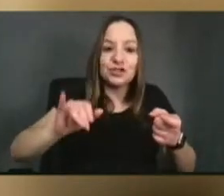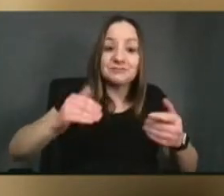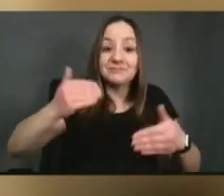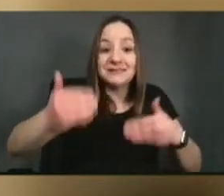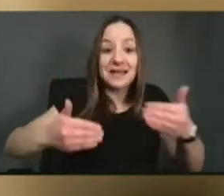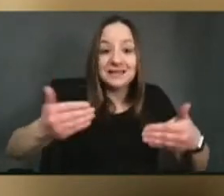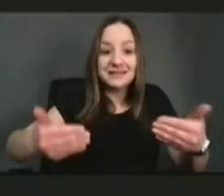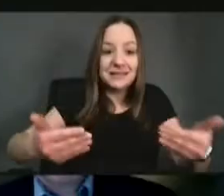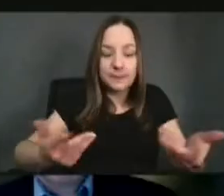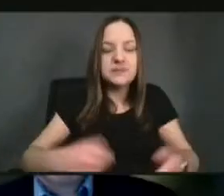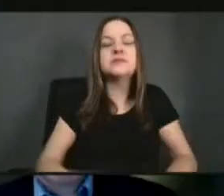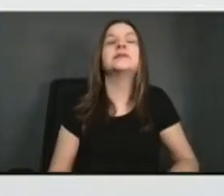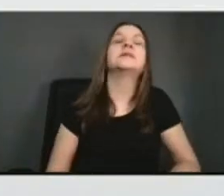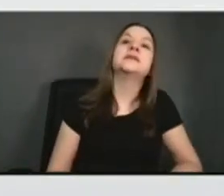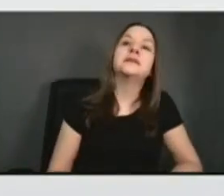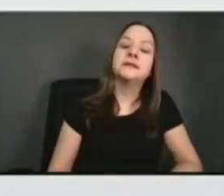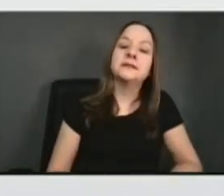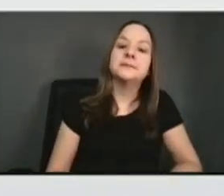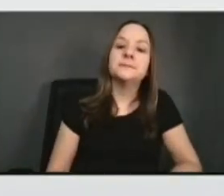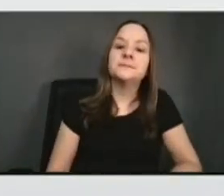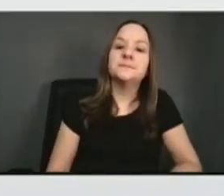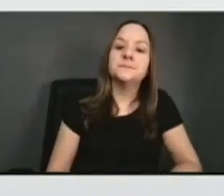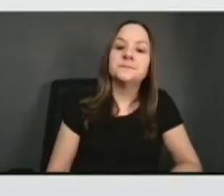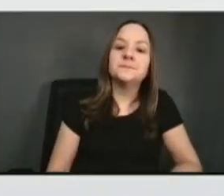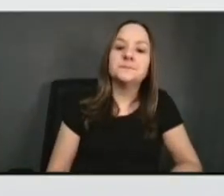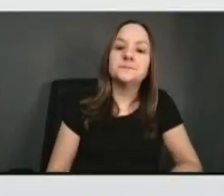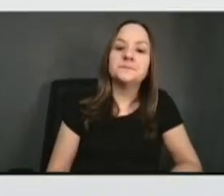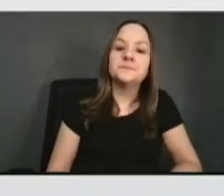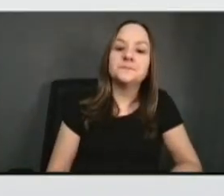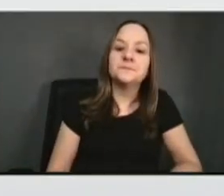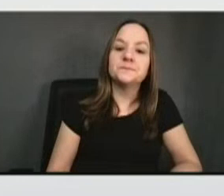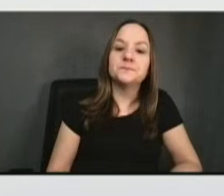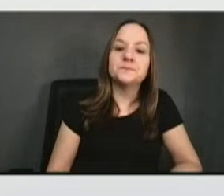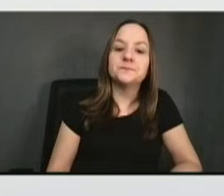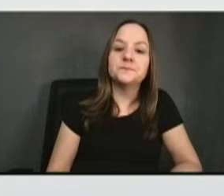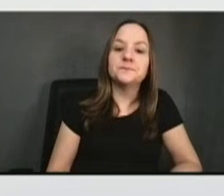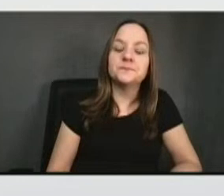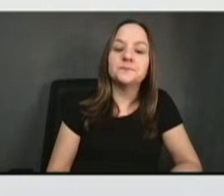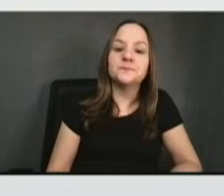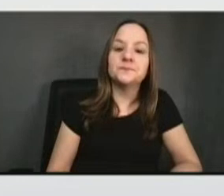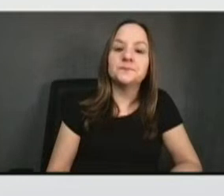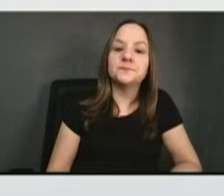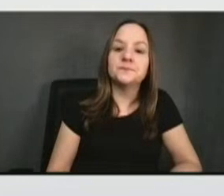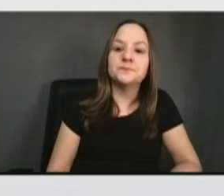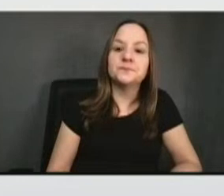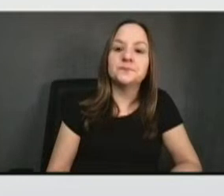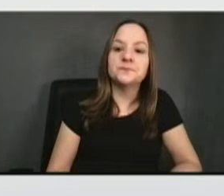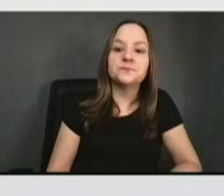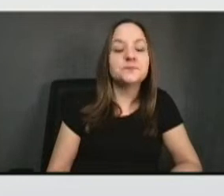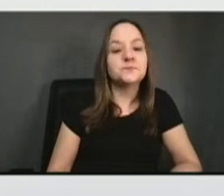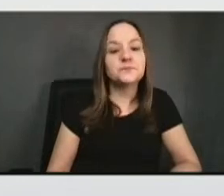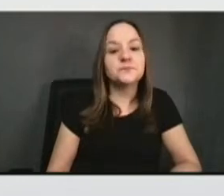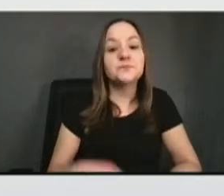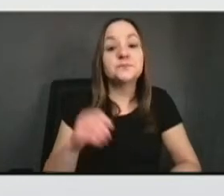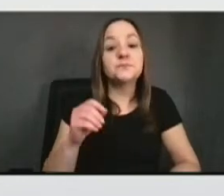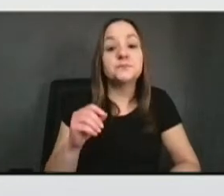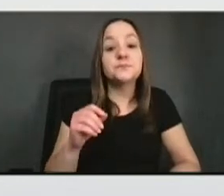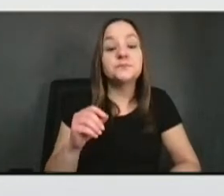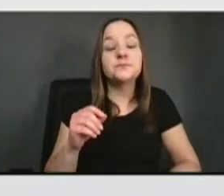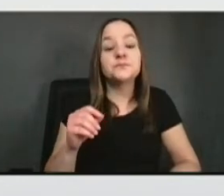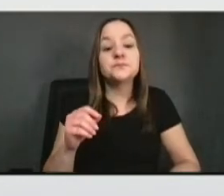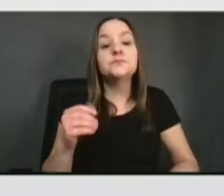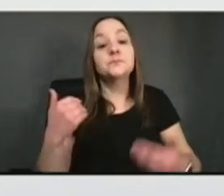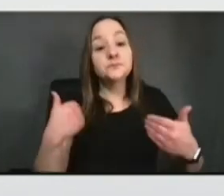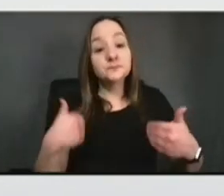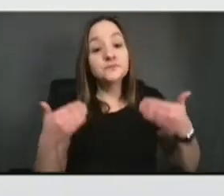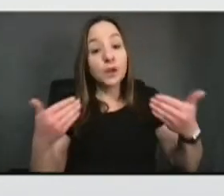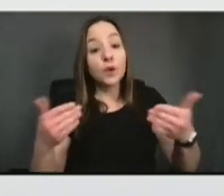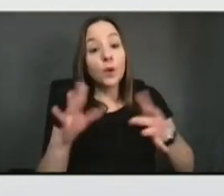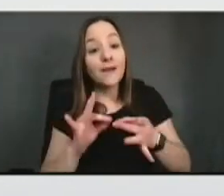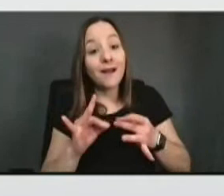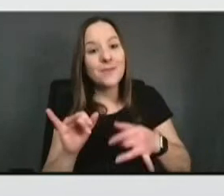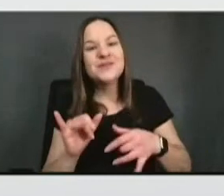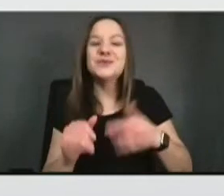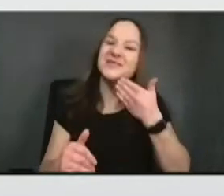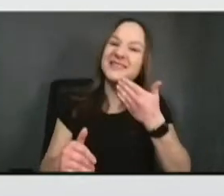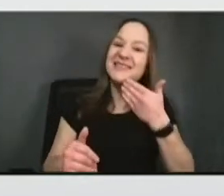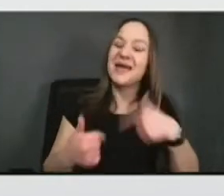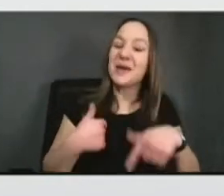of how we manage our next steps